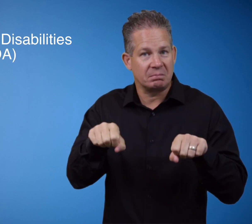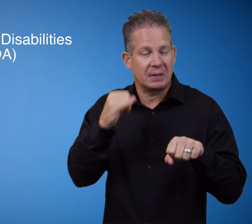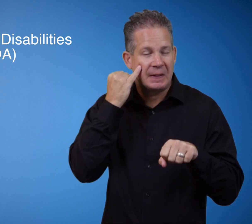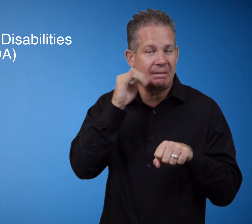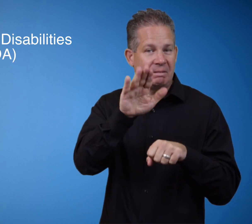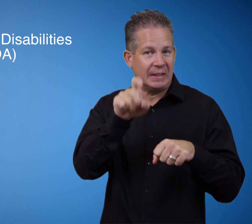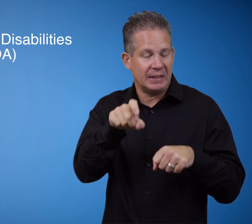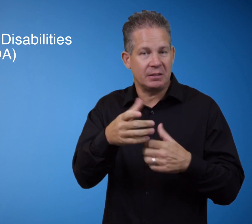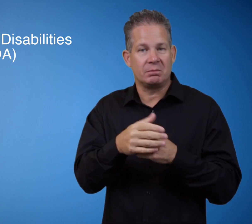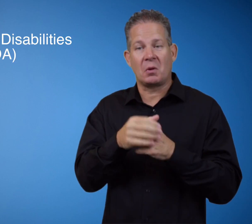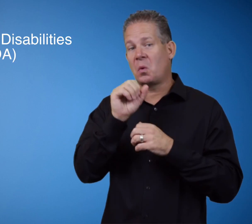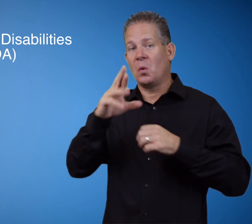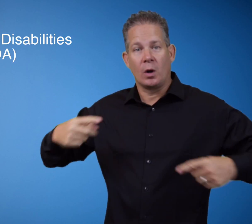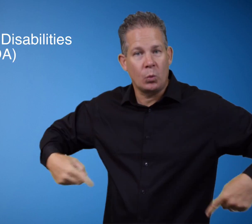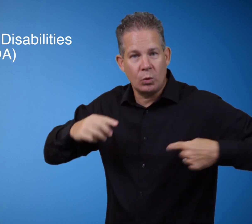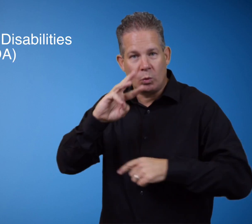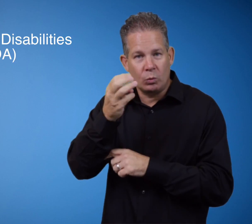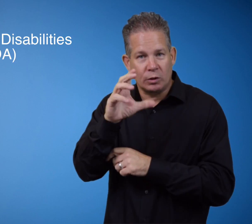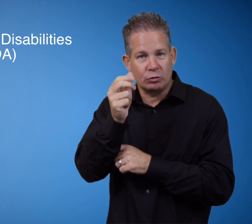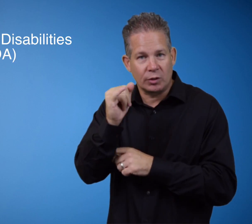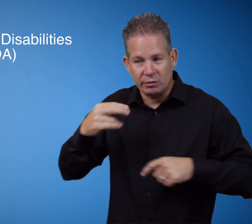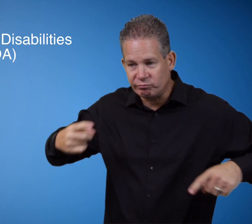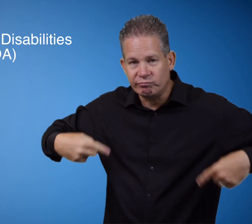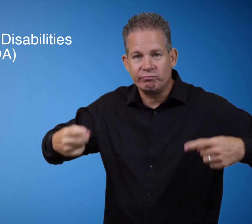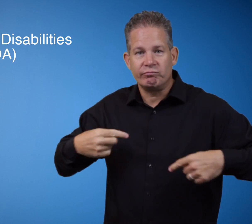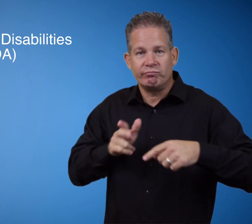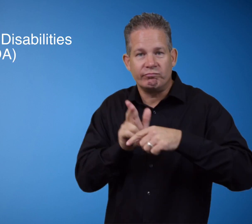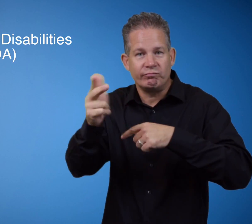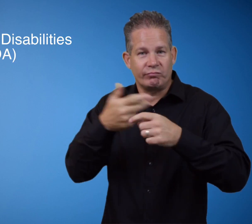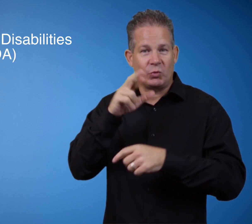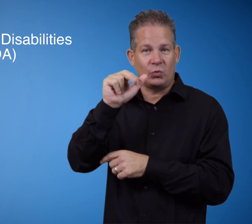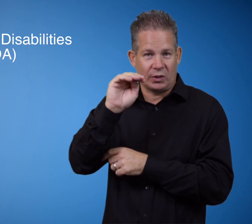Or perhaps if you need an FM system or you require a ramp for your wheelchair.